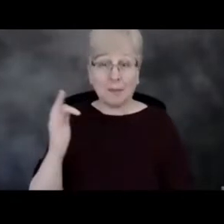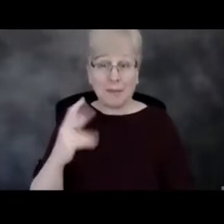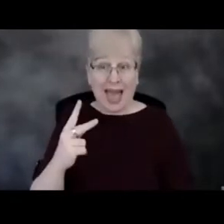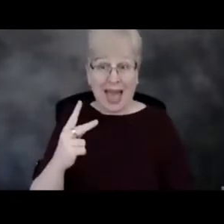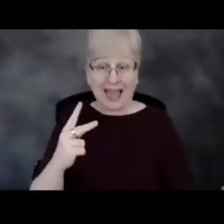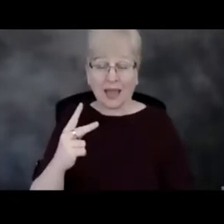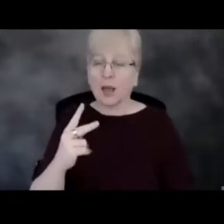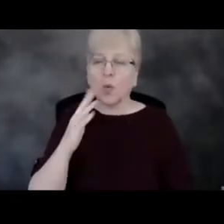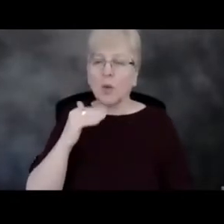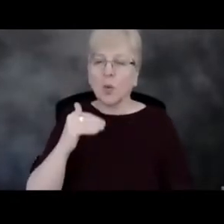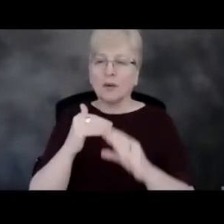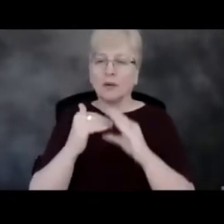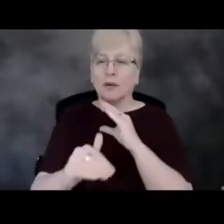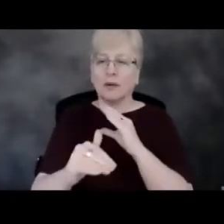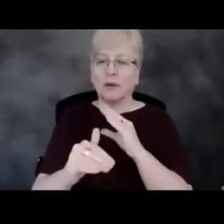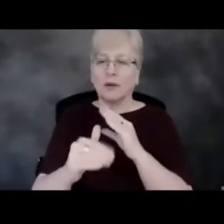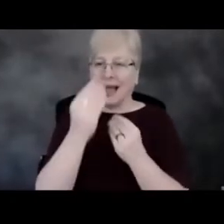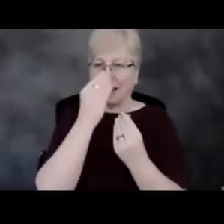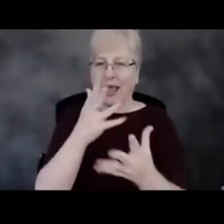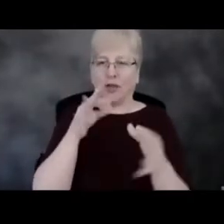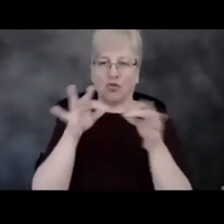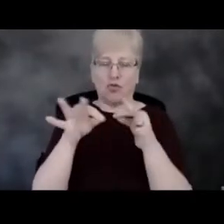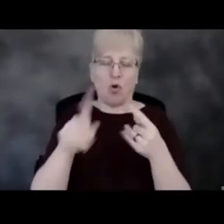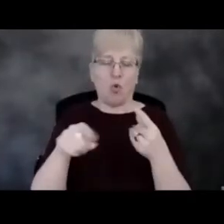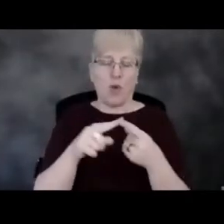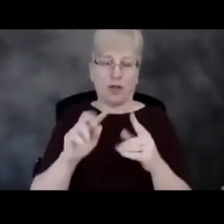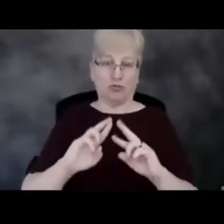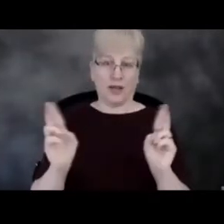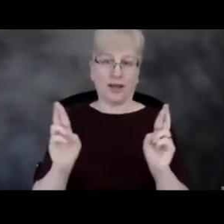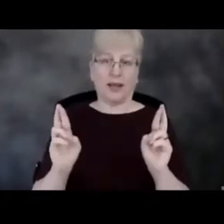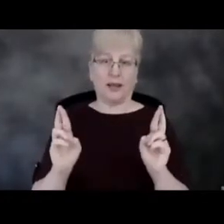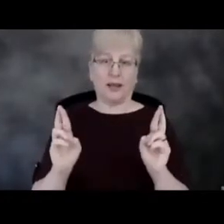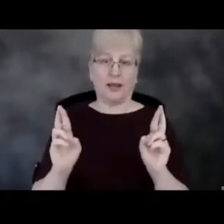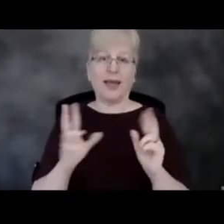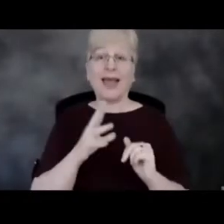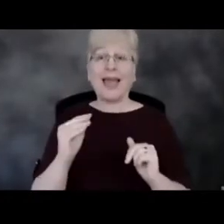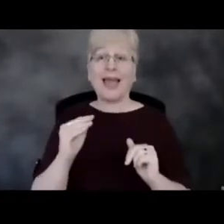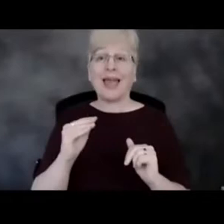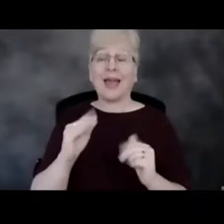17:00:33 concerning that, we will also send you a mail when they are up and running.